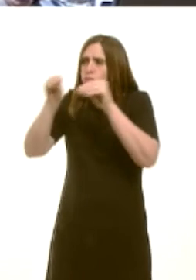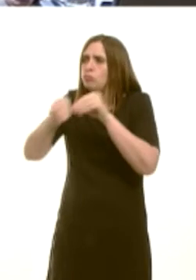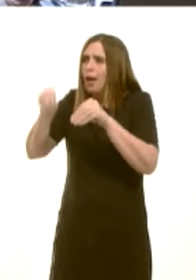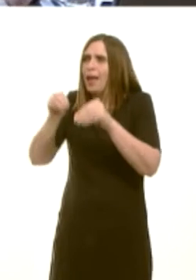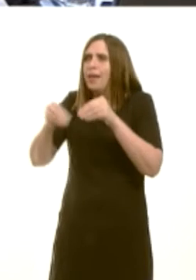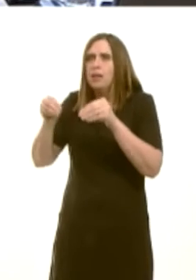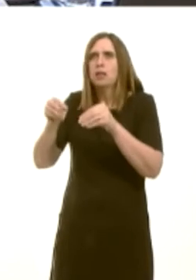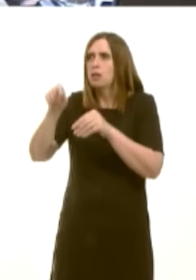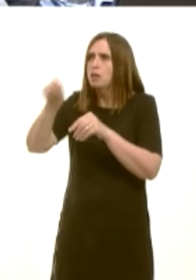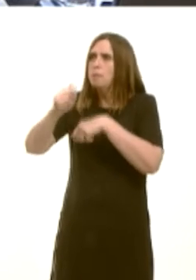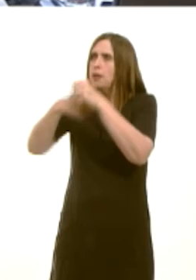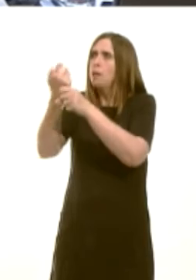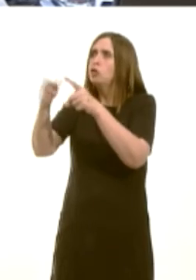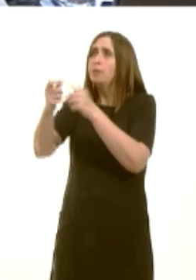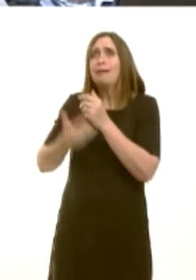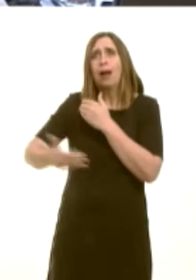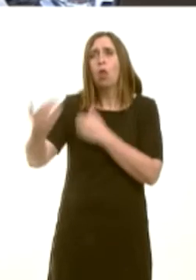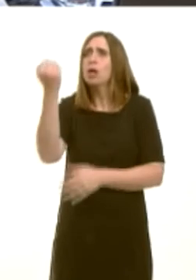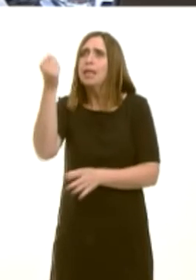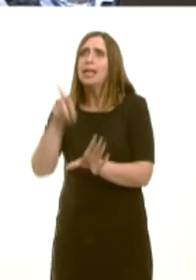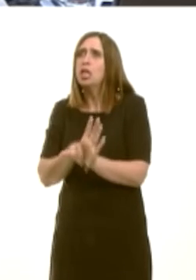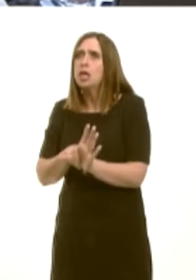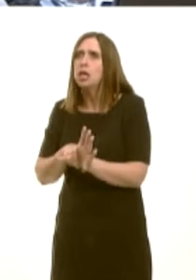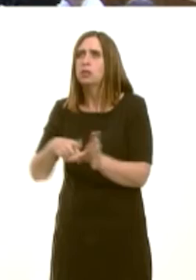a GP and soó Leanne Wood: Read our 10-year plan.